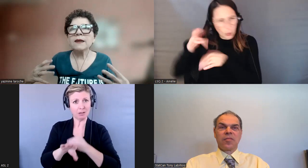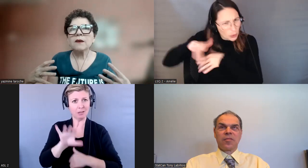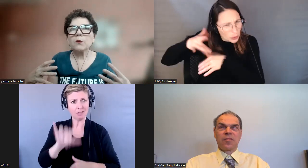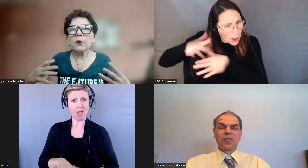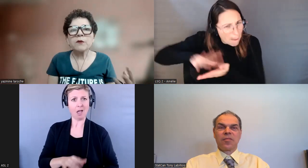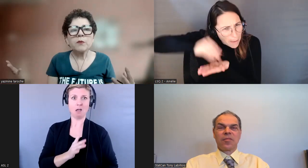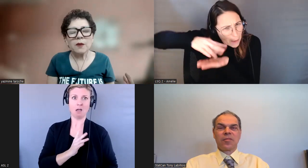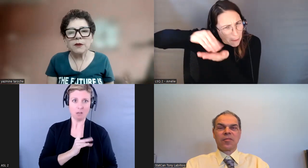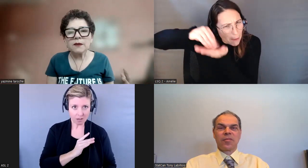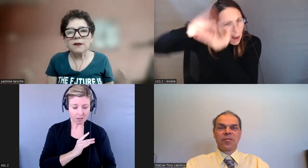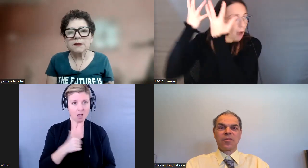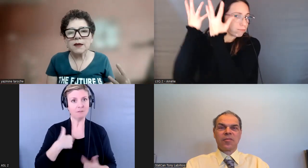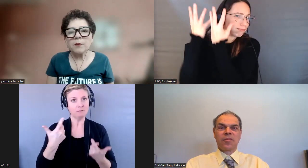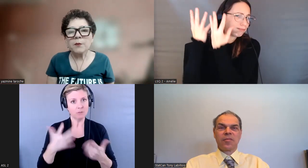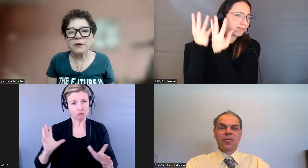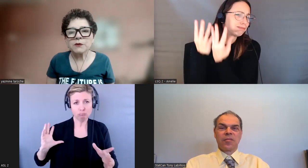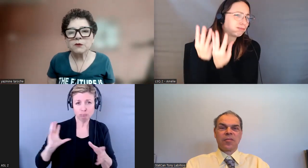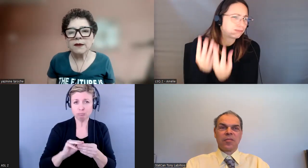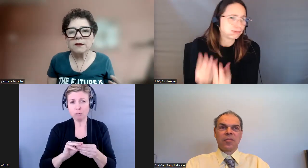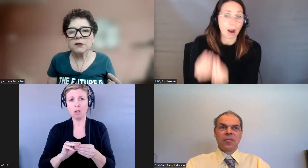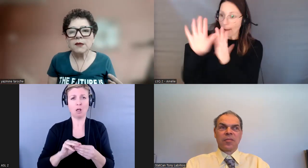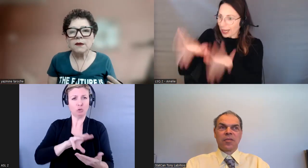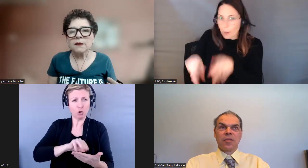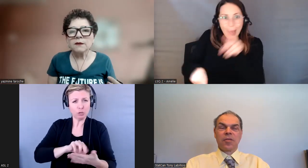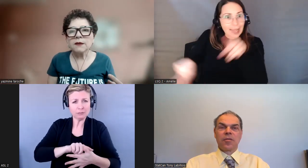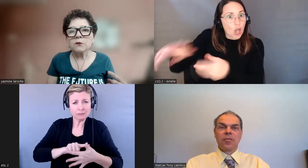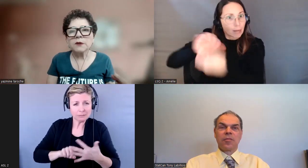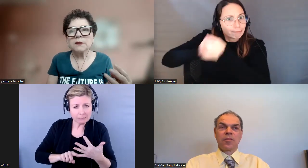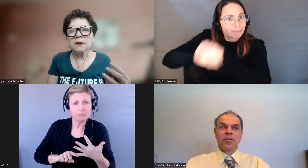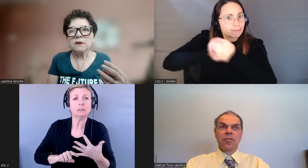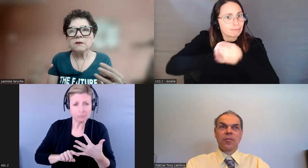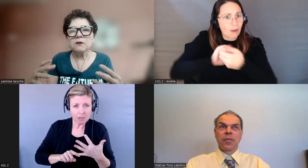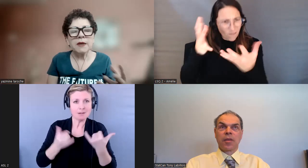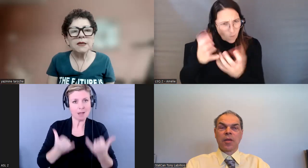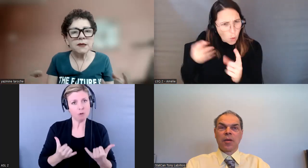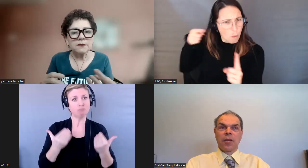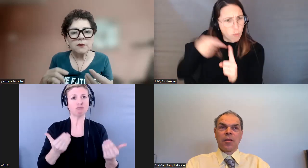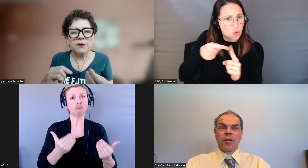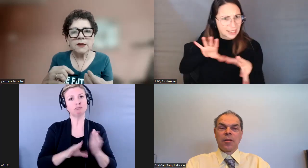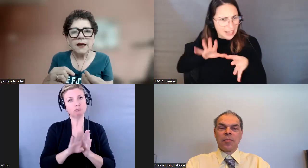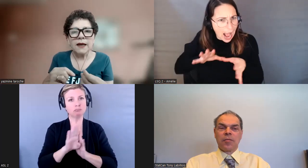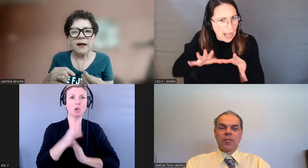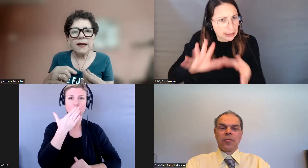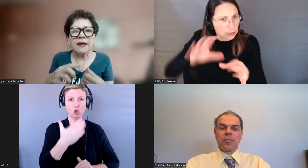and work with people to come up with a strategy that would do many things that would allow